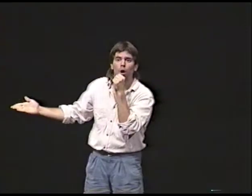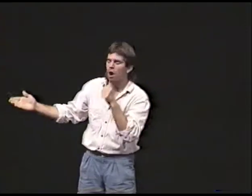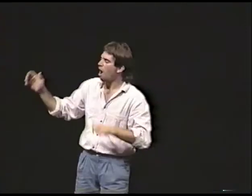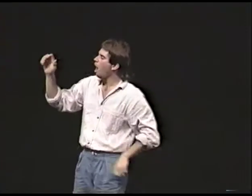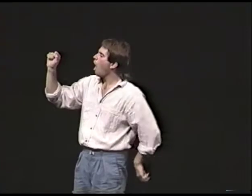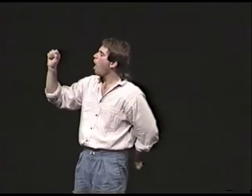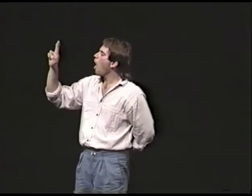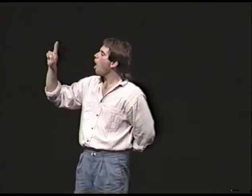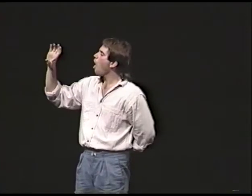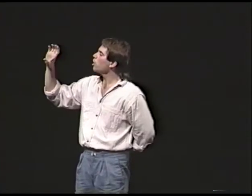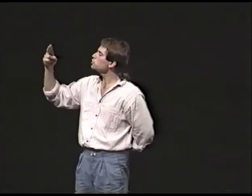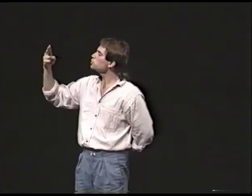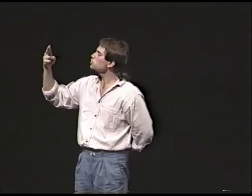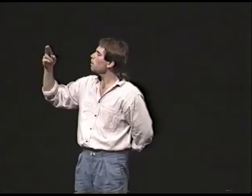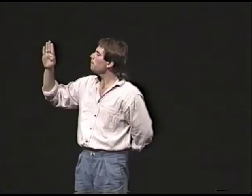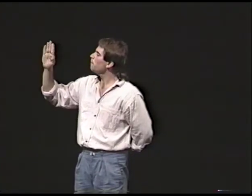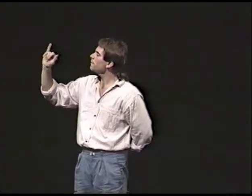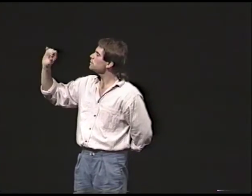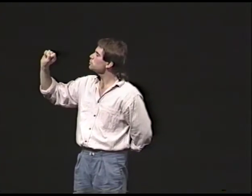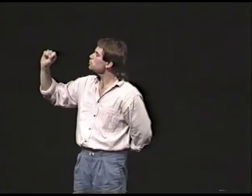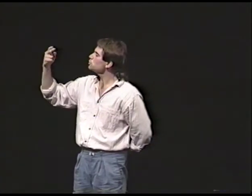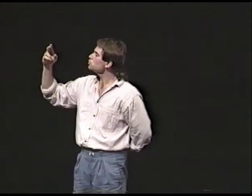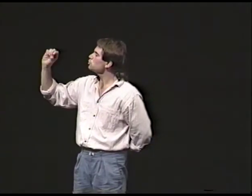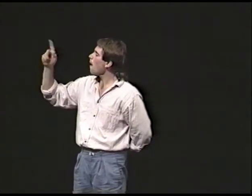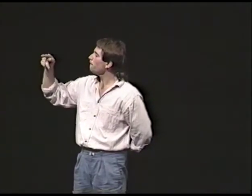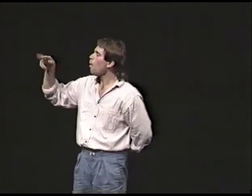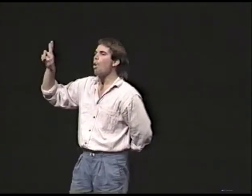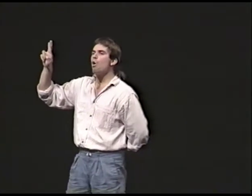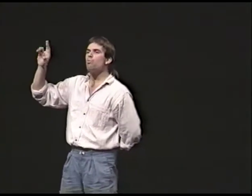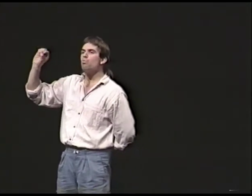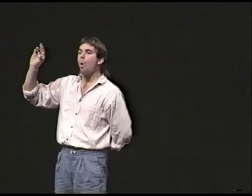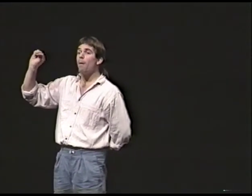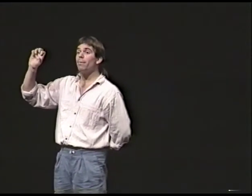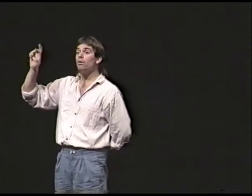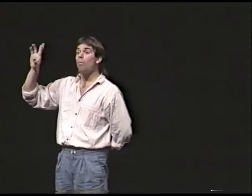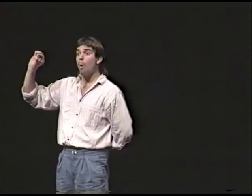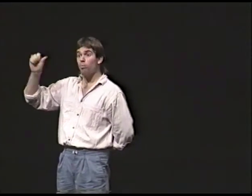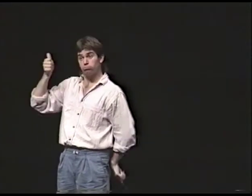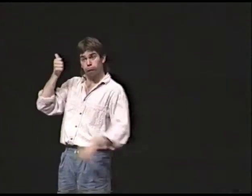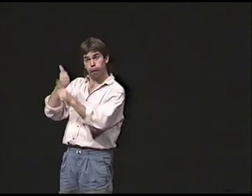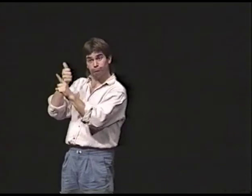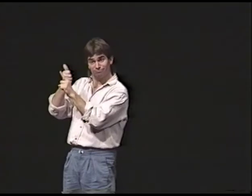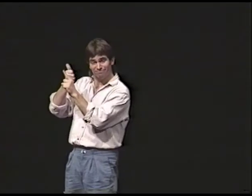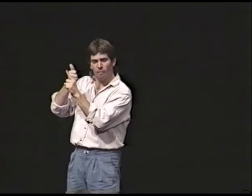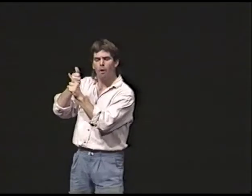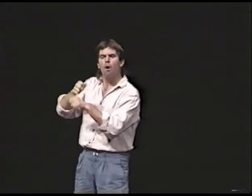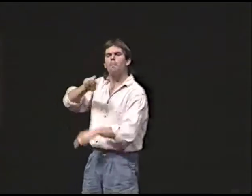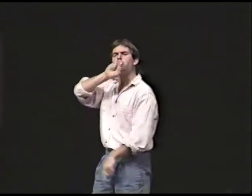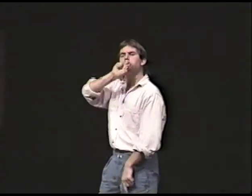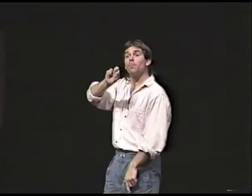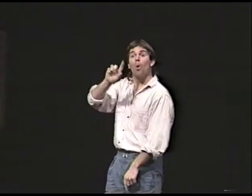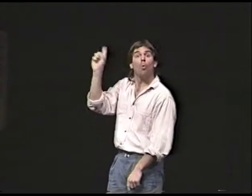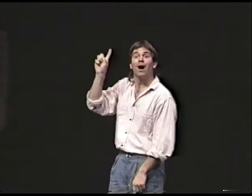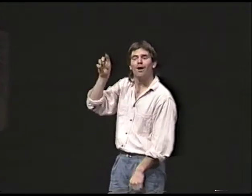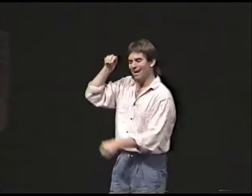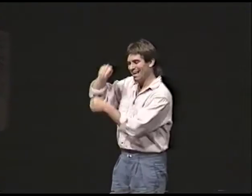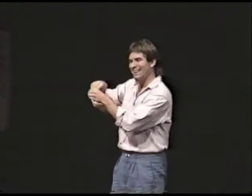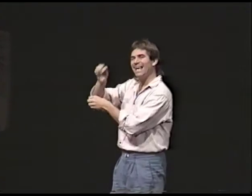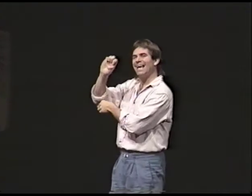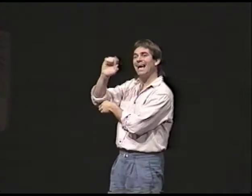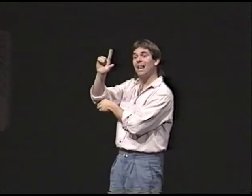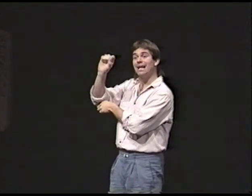And it's dedicated to the Archbishop Romero,